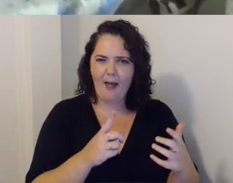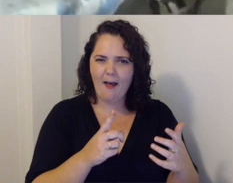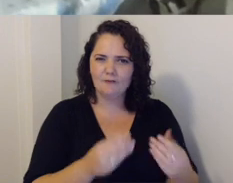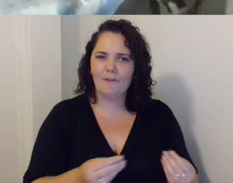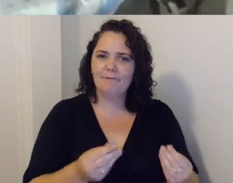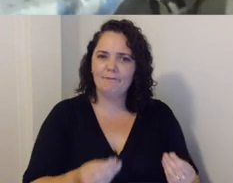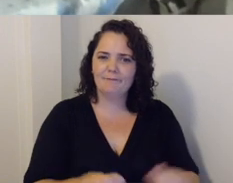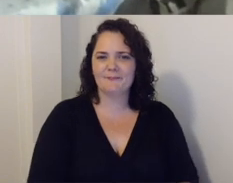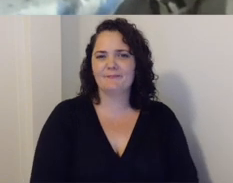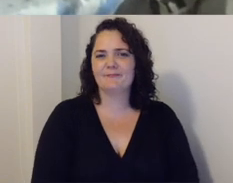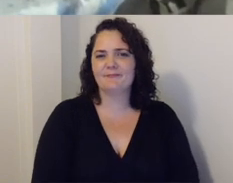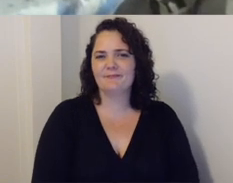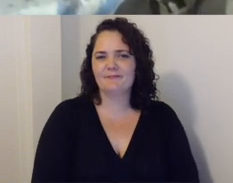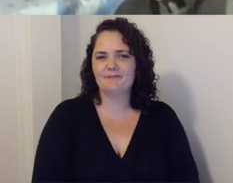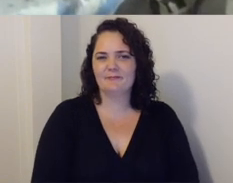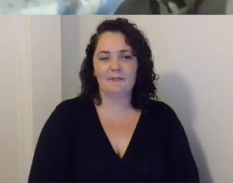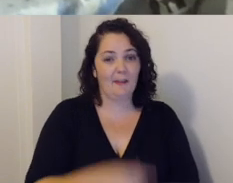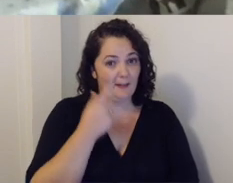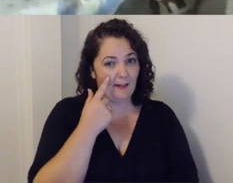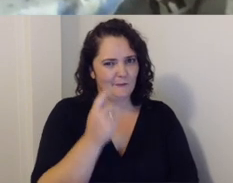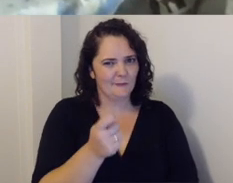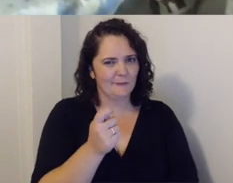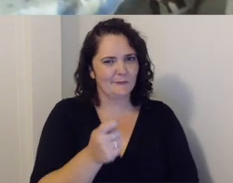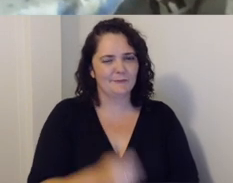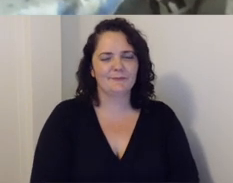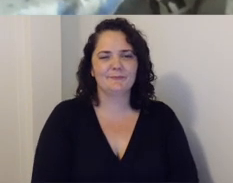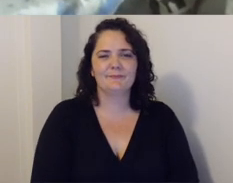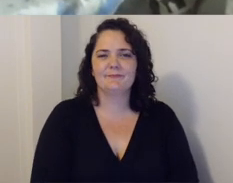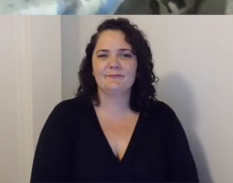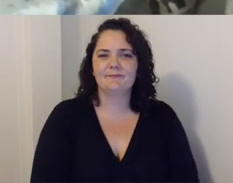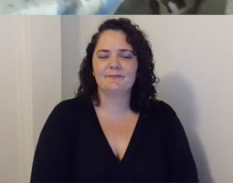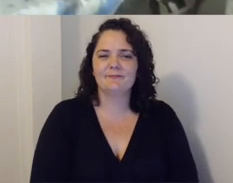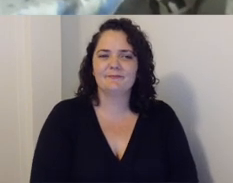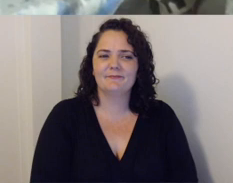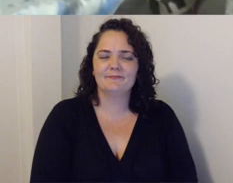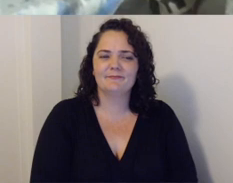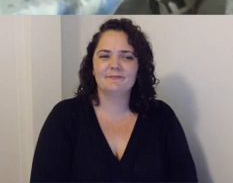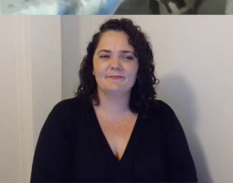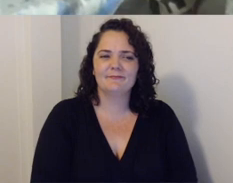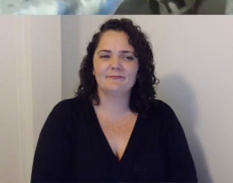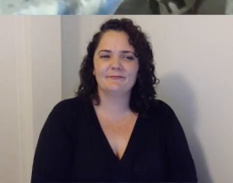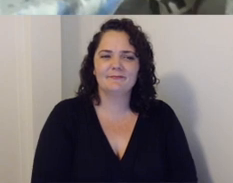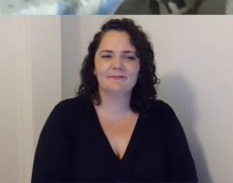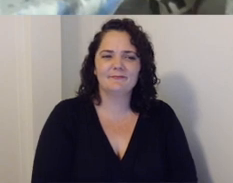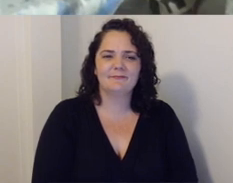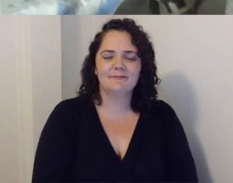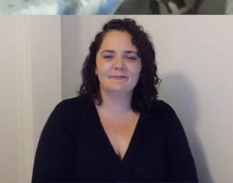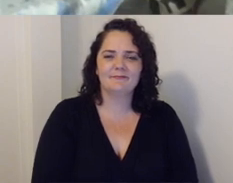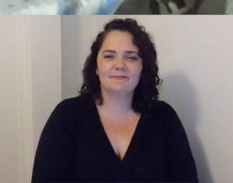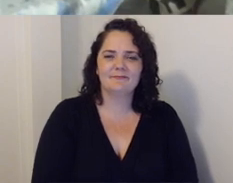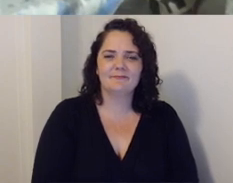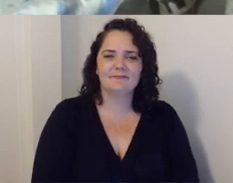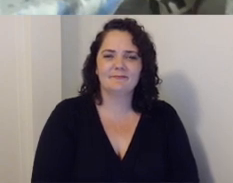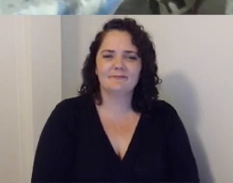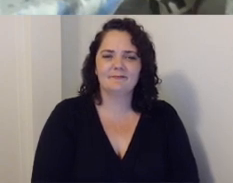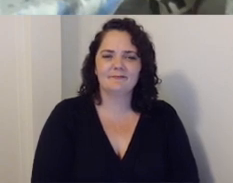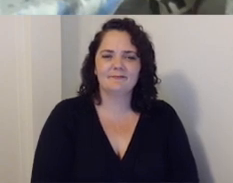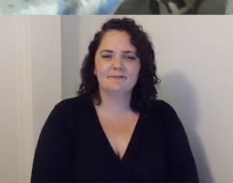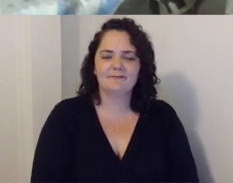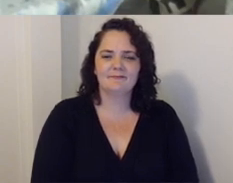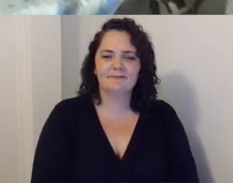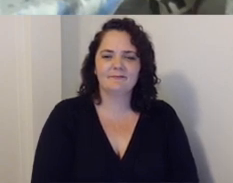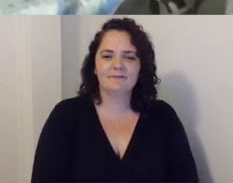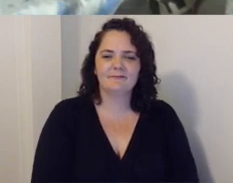and I'll show it to you in just a minute so you get a sense of it